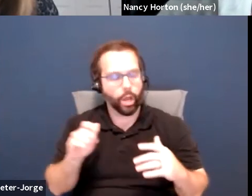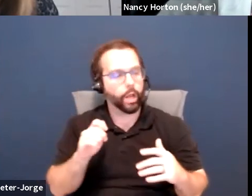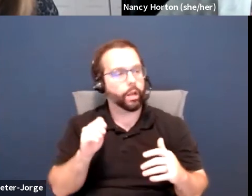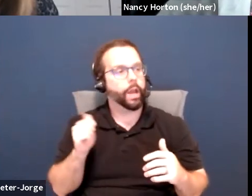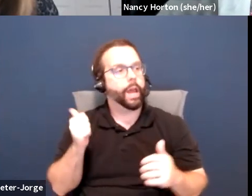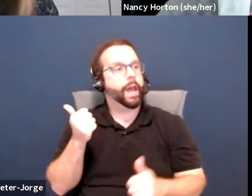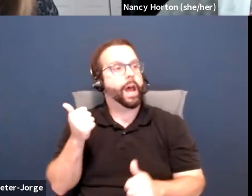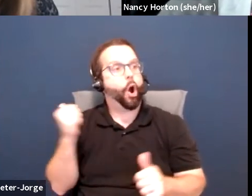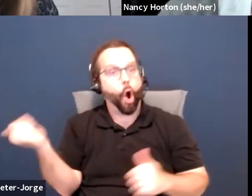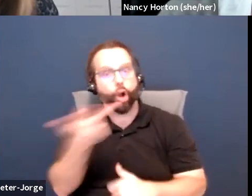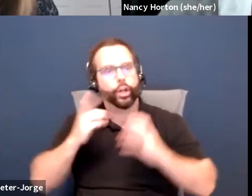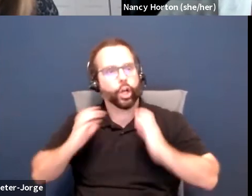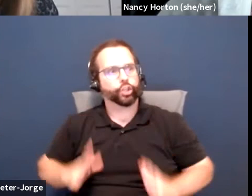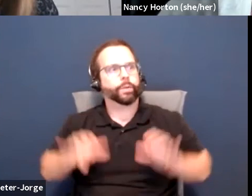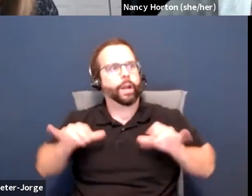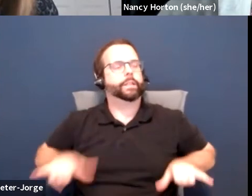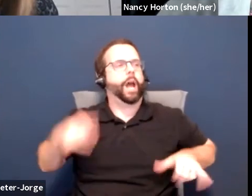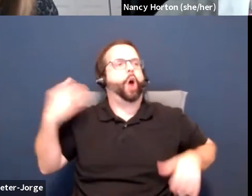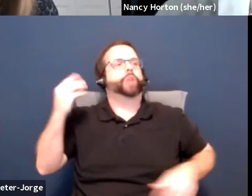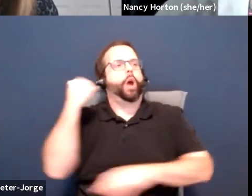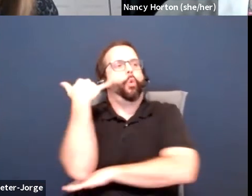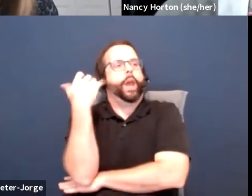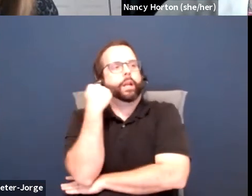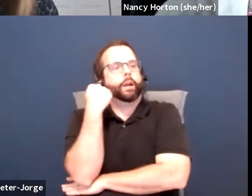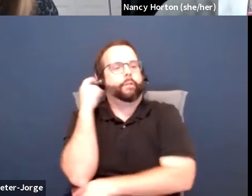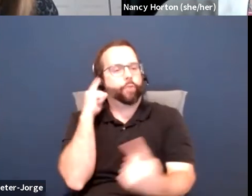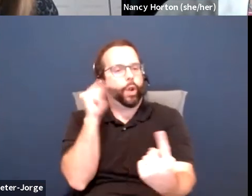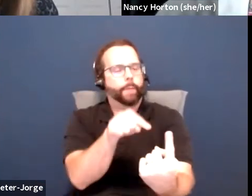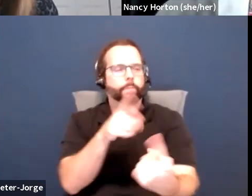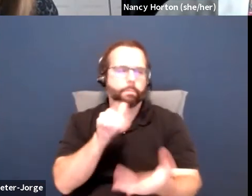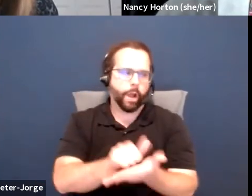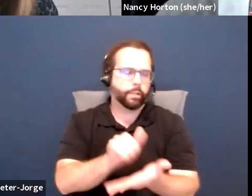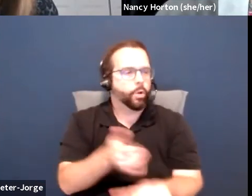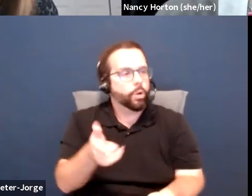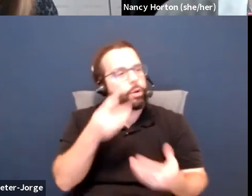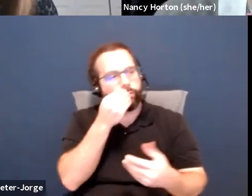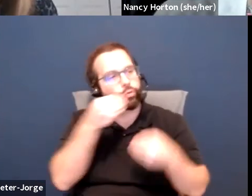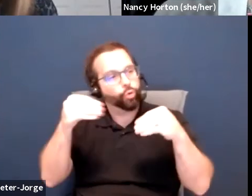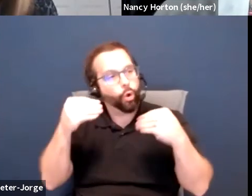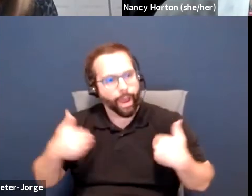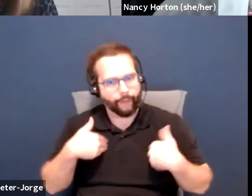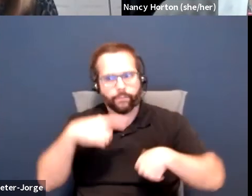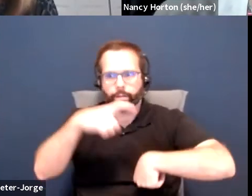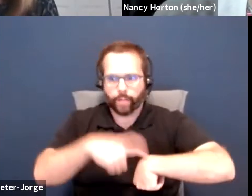reasonable thing for them to do. That's really just changing kind of the